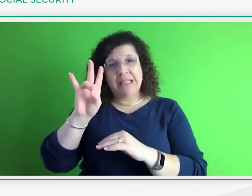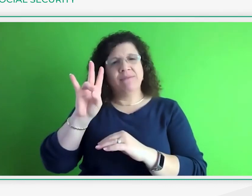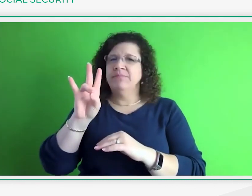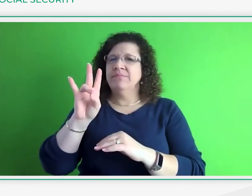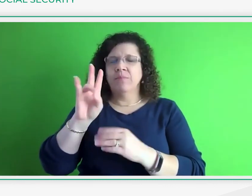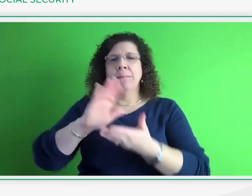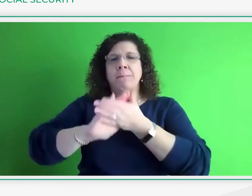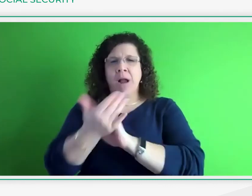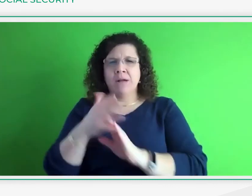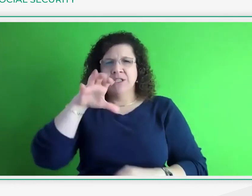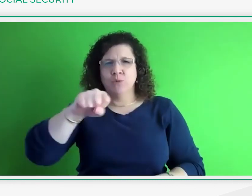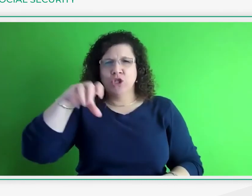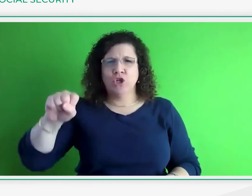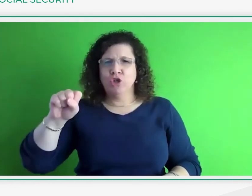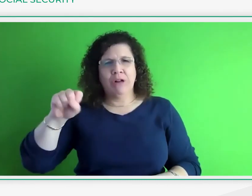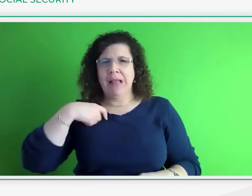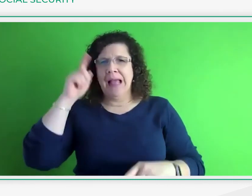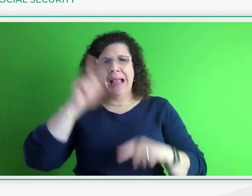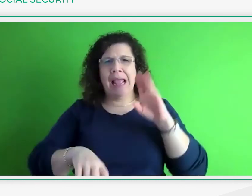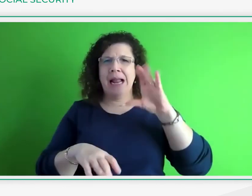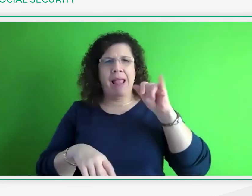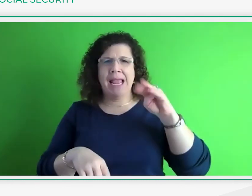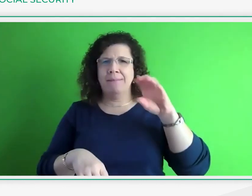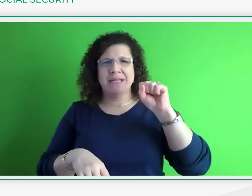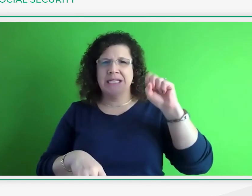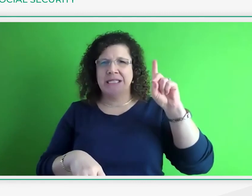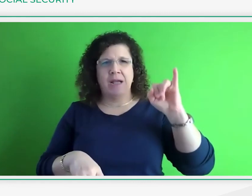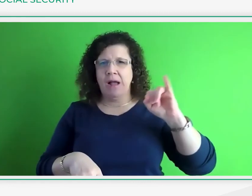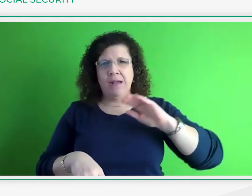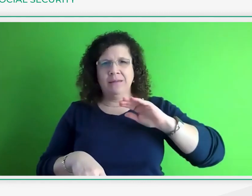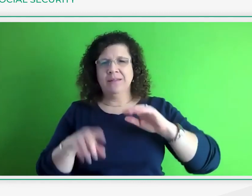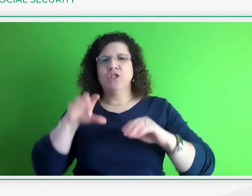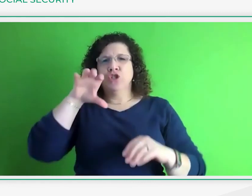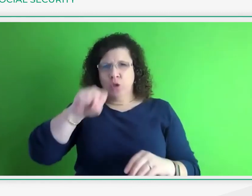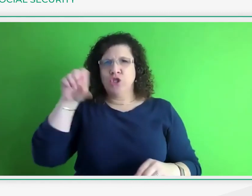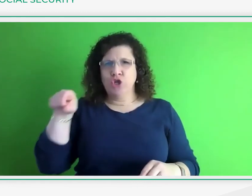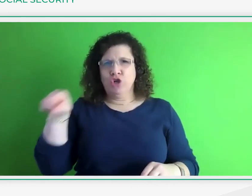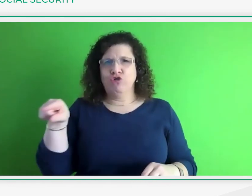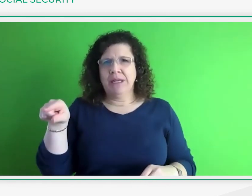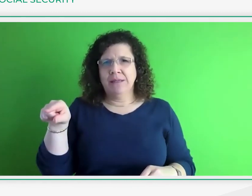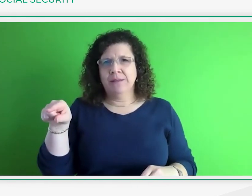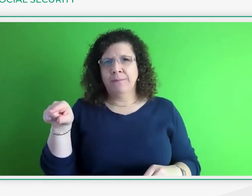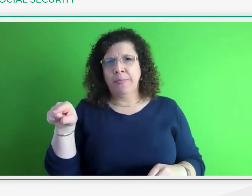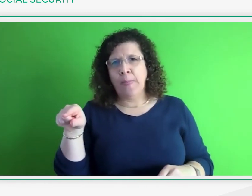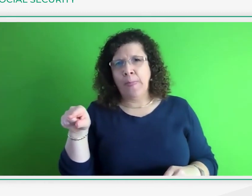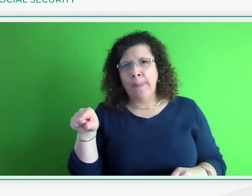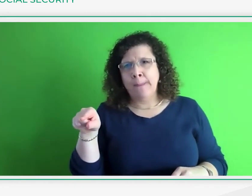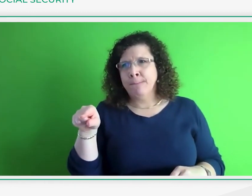After the age of 67, I can no longer claim SSDI as a benefit. It becomes Social Security.